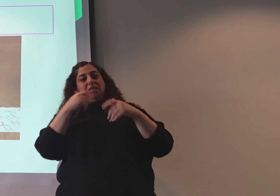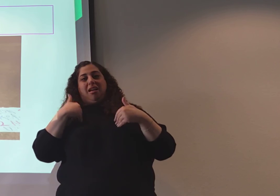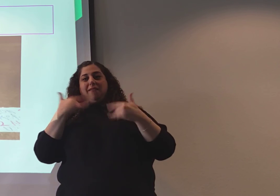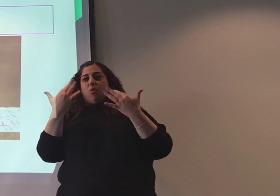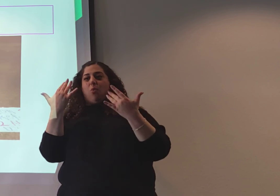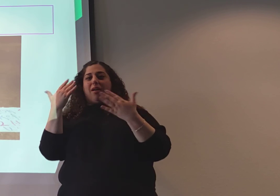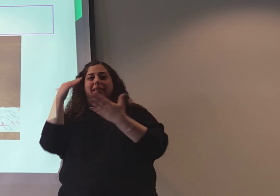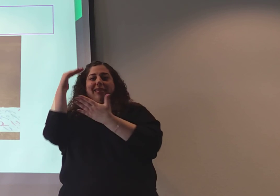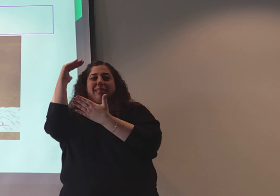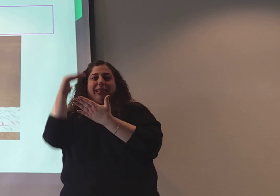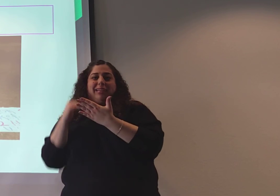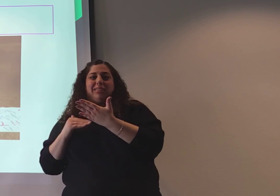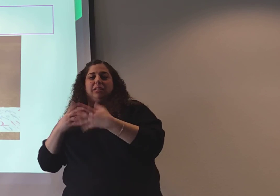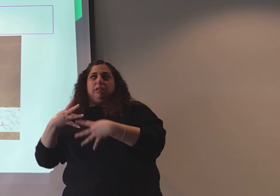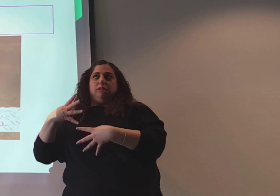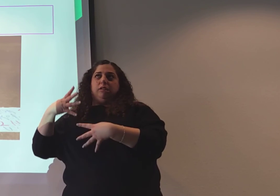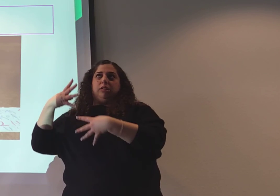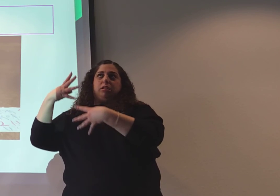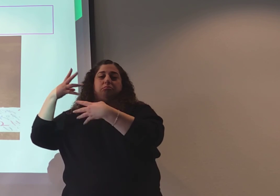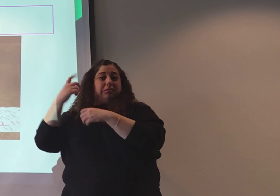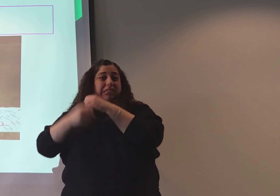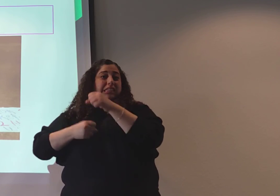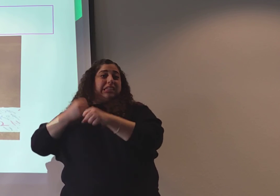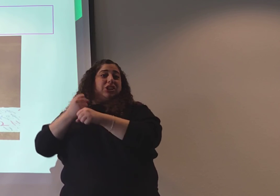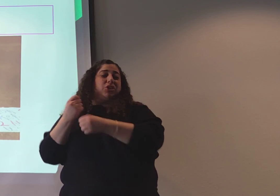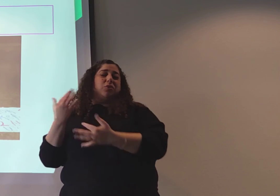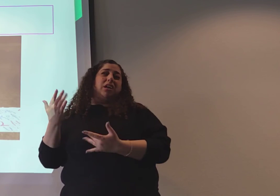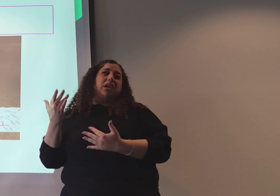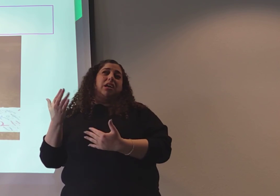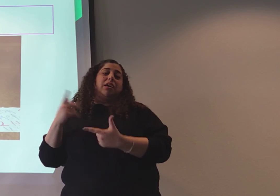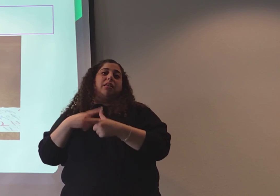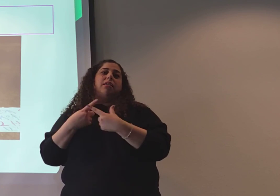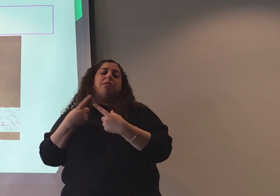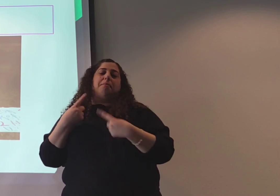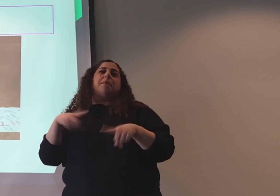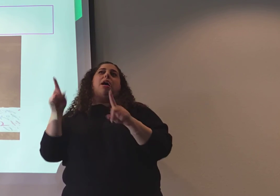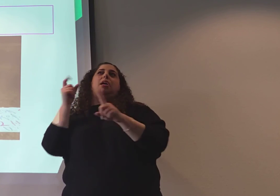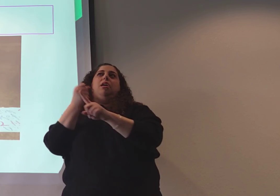You know, I wish you were at that moratorium meeting, because – I’m an activist, that’s why.